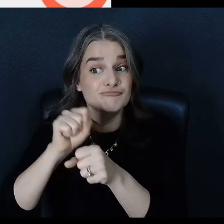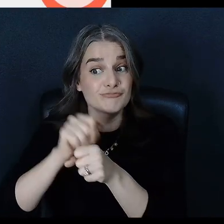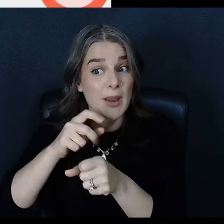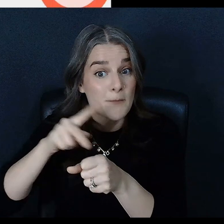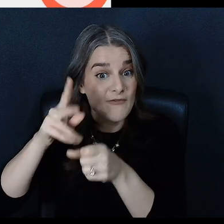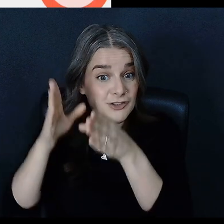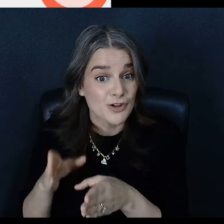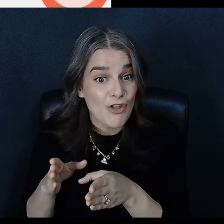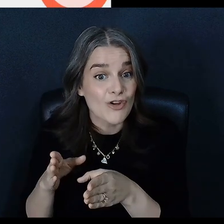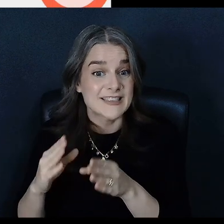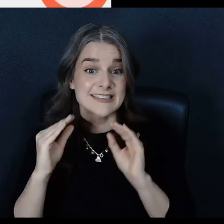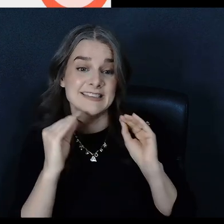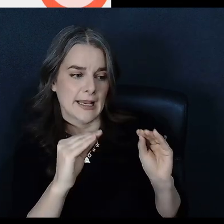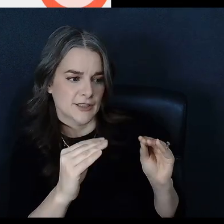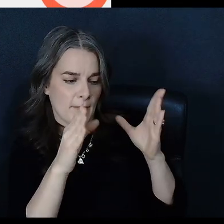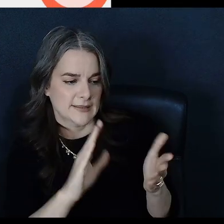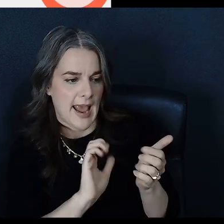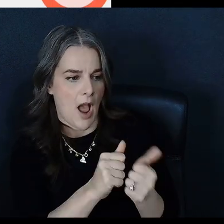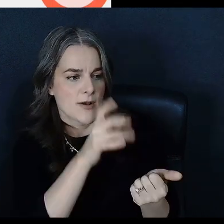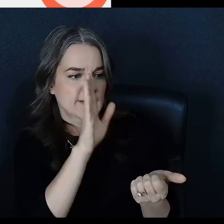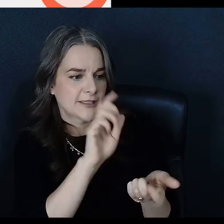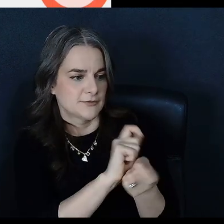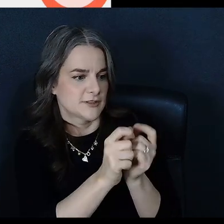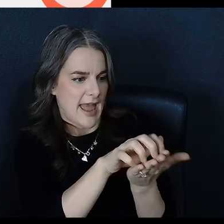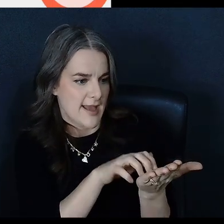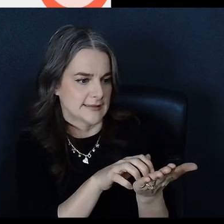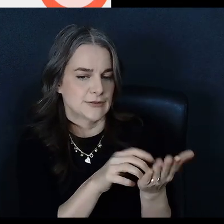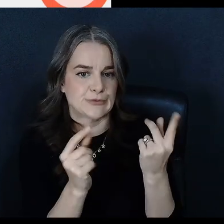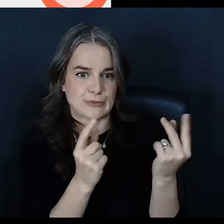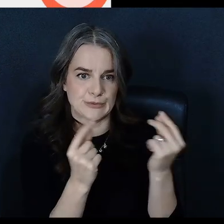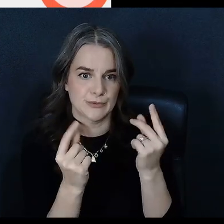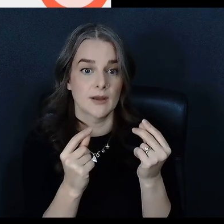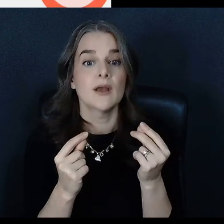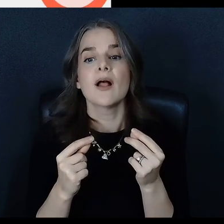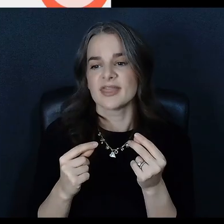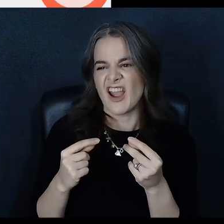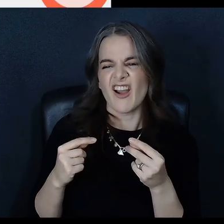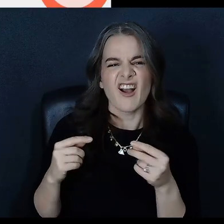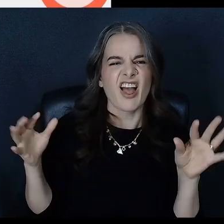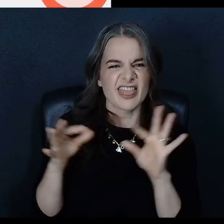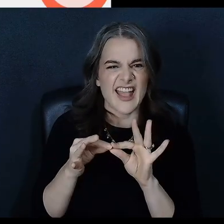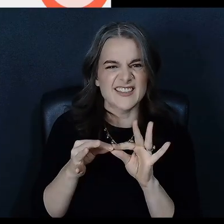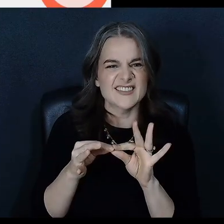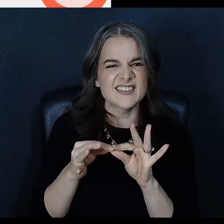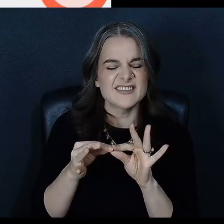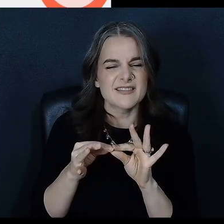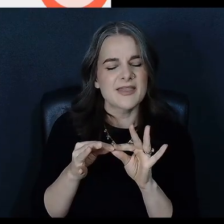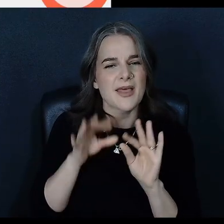Those are all linked under the pictures. So if you have the slides, those will be there. You can get to them. I'll show you the link to the slides at the end again.